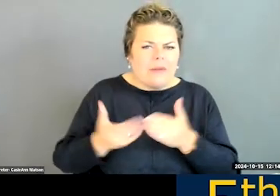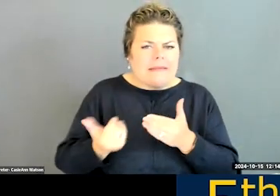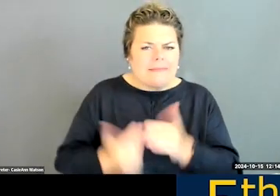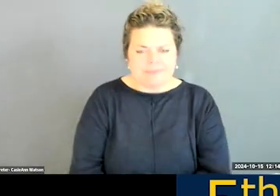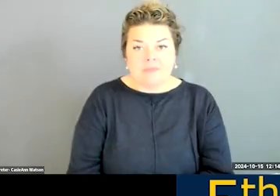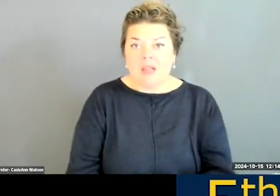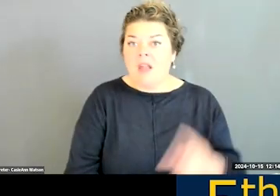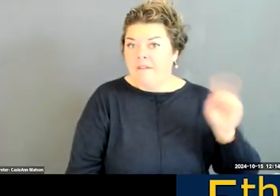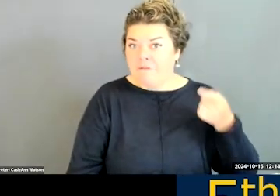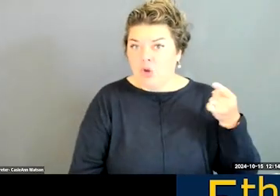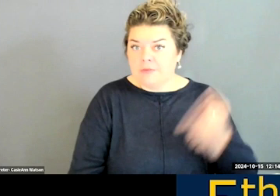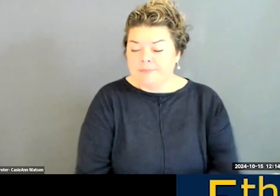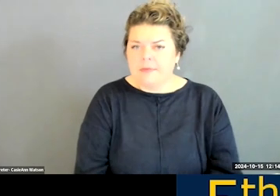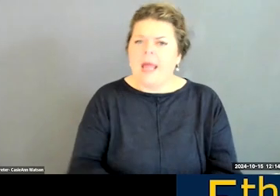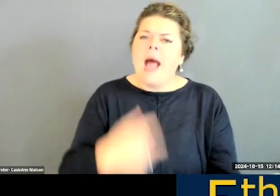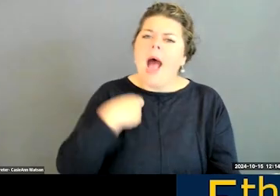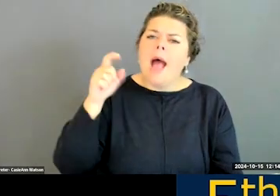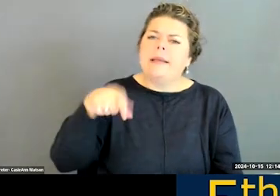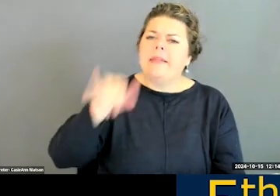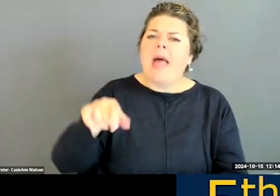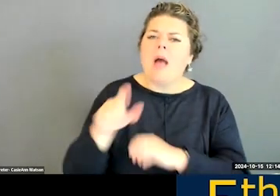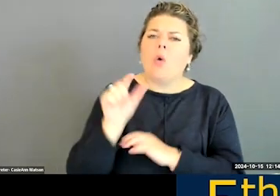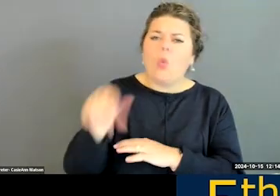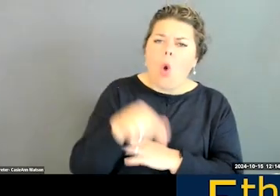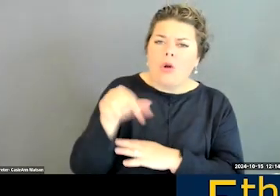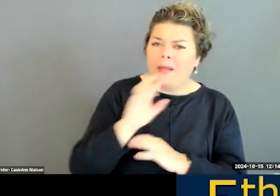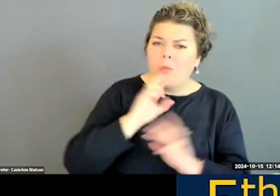The first statement, "I need the quarterly reports "completed by tomorrow at noon."